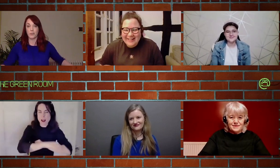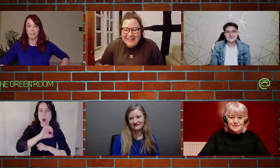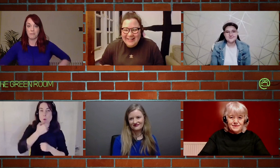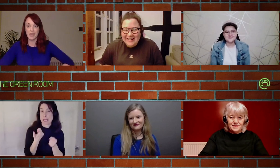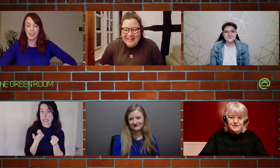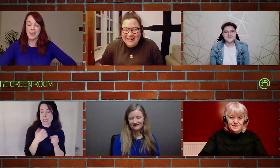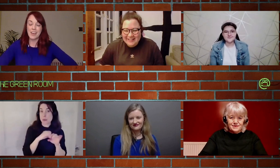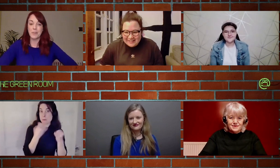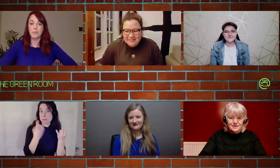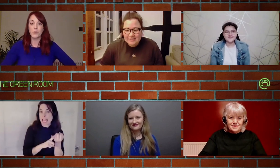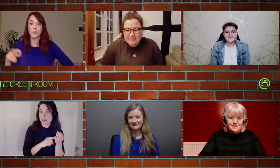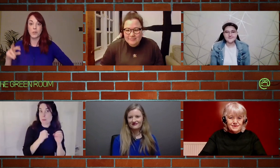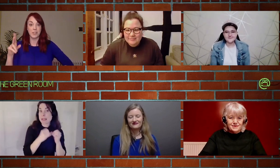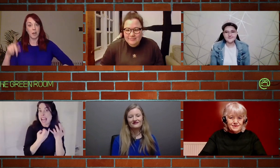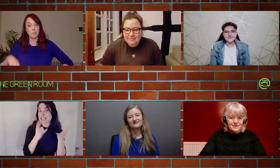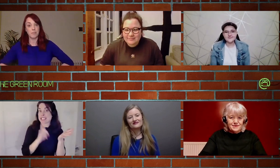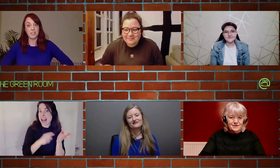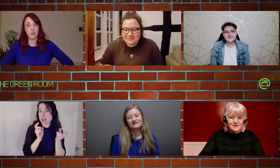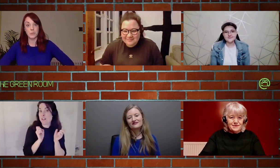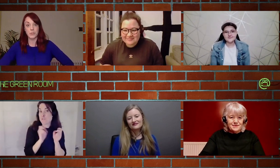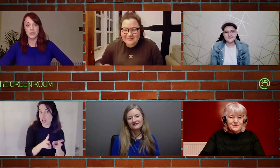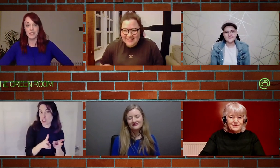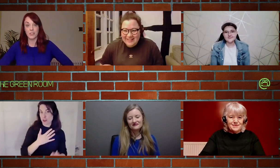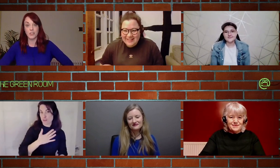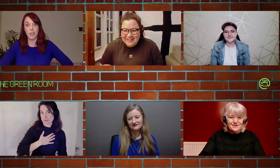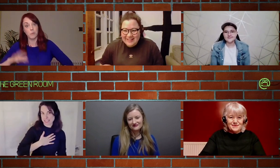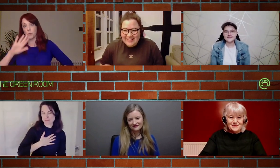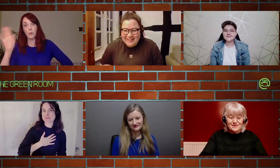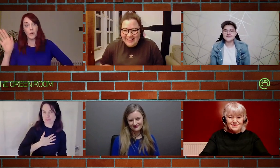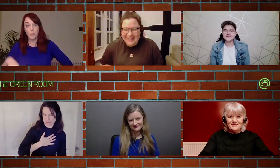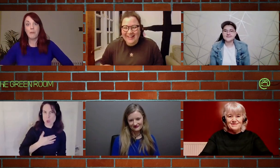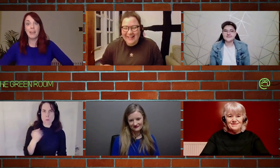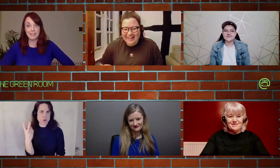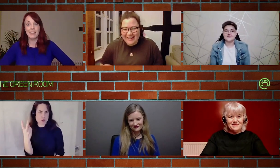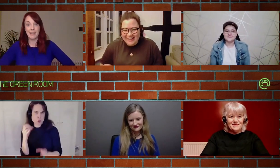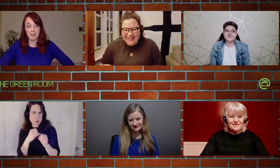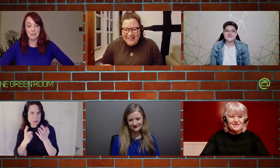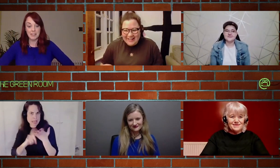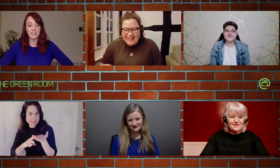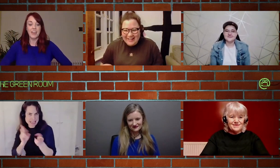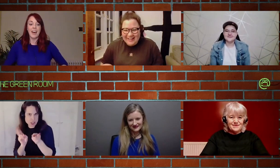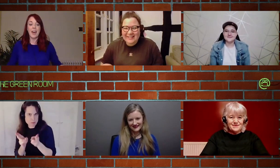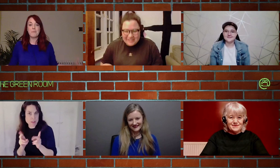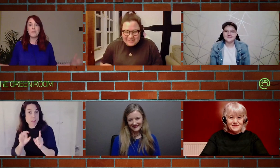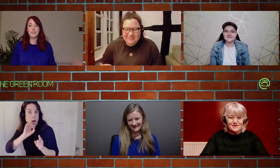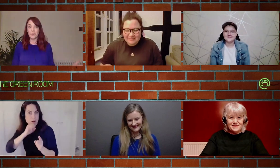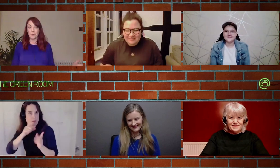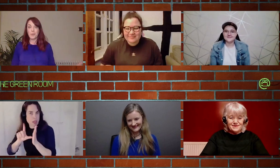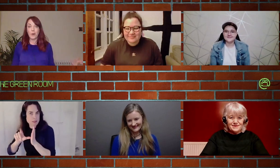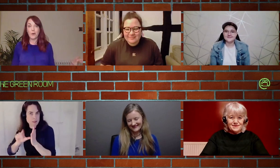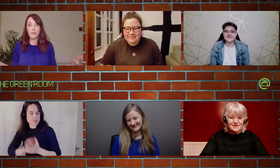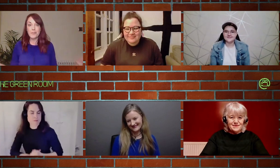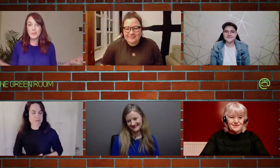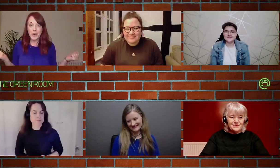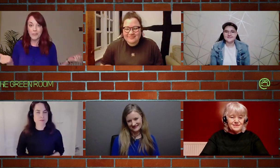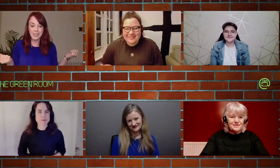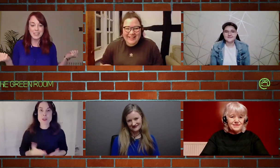of me. We've also got another couple of interpreters in the chat, but we'll get to that in a minute. And so, over 12 weeks